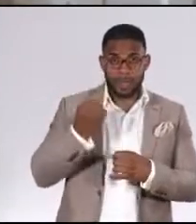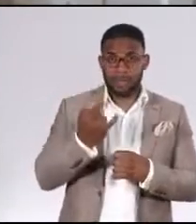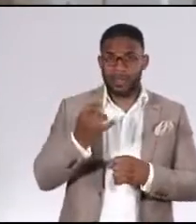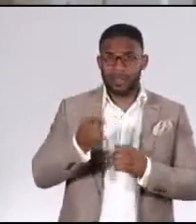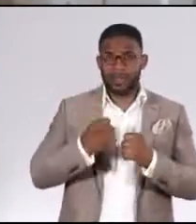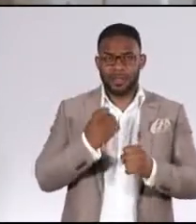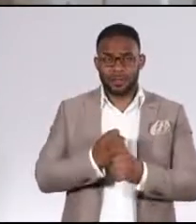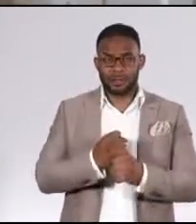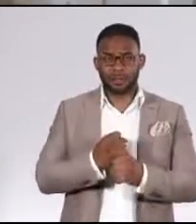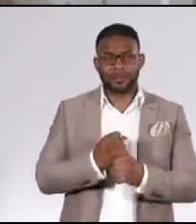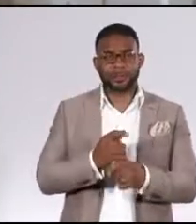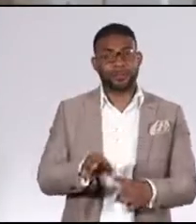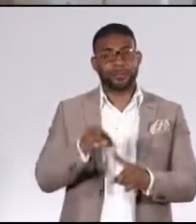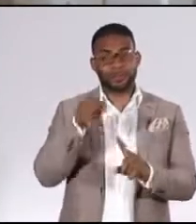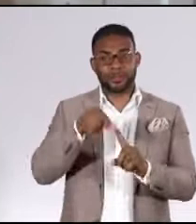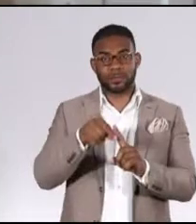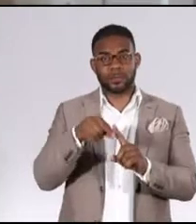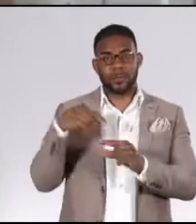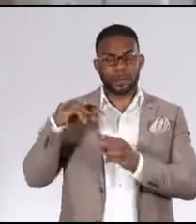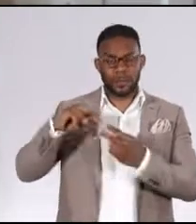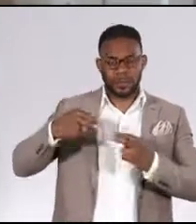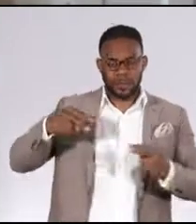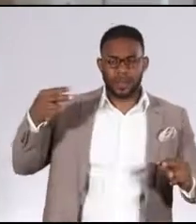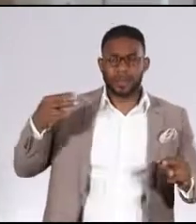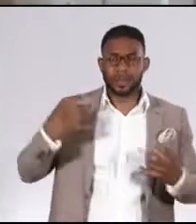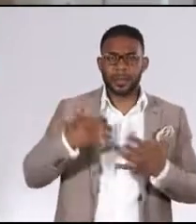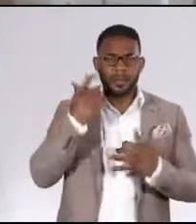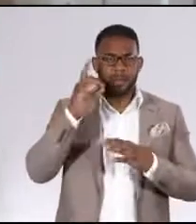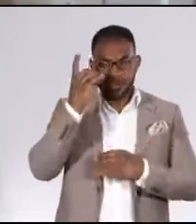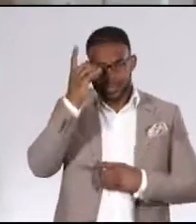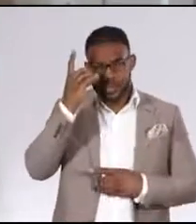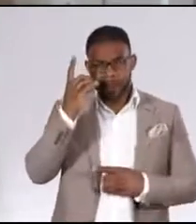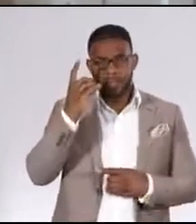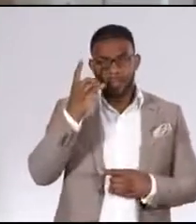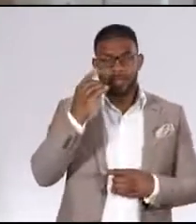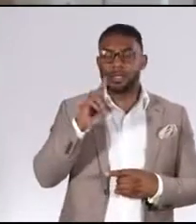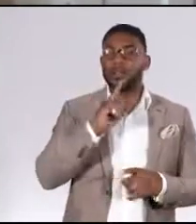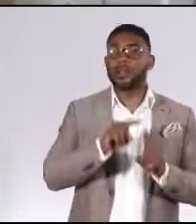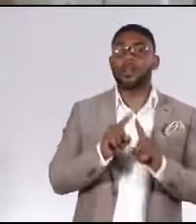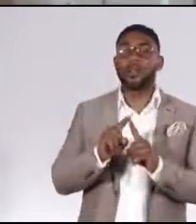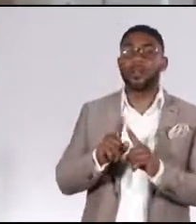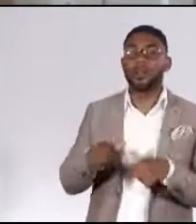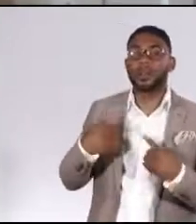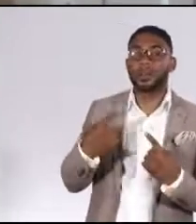And in particular, genetic mechanisms of disease. uh And there's also been uh concurrently